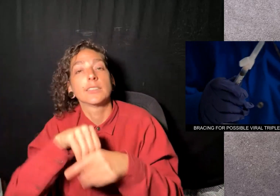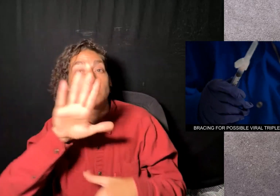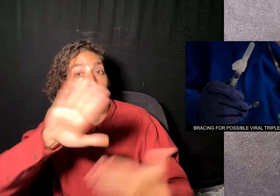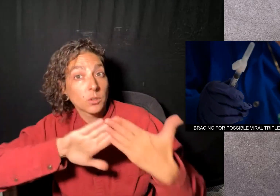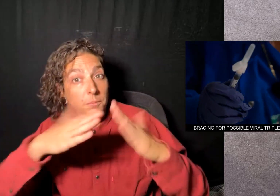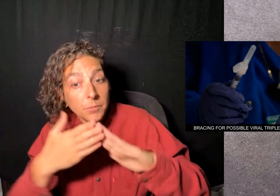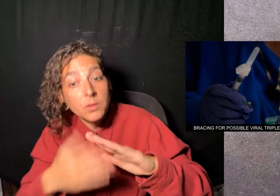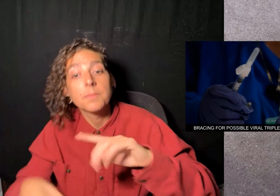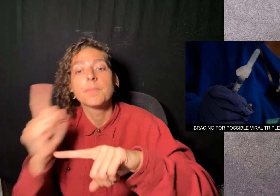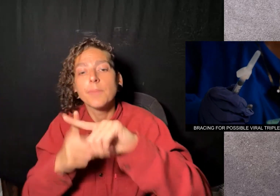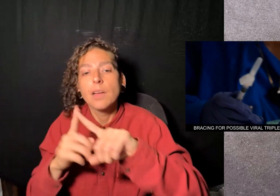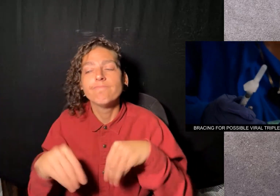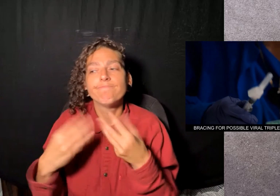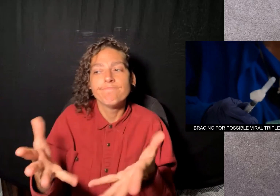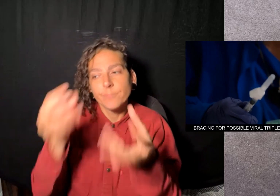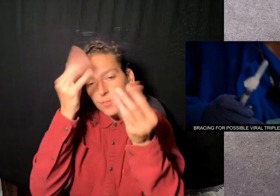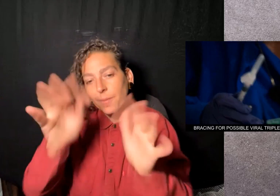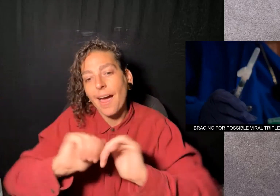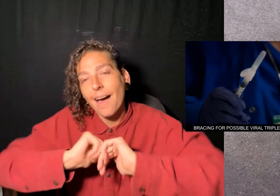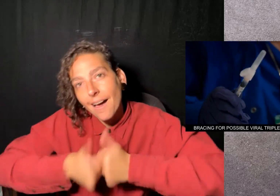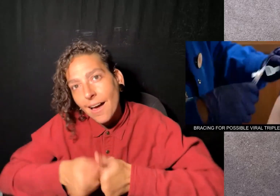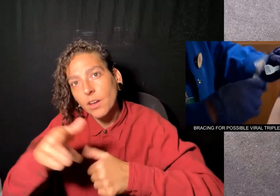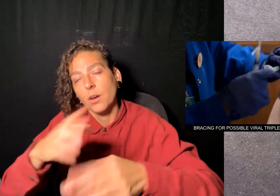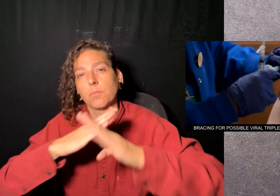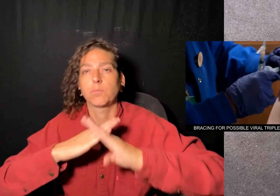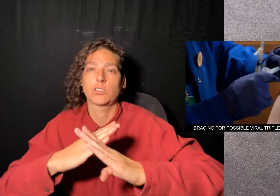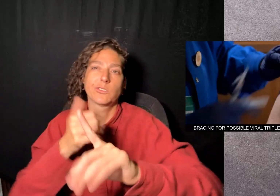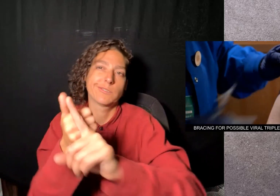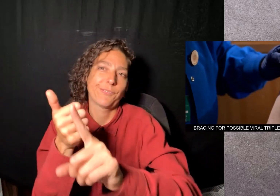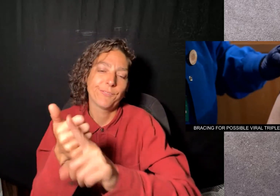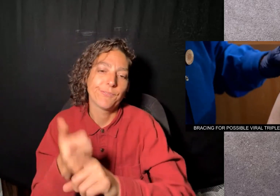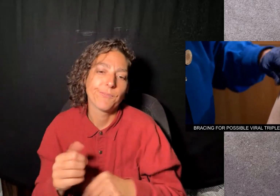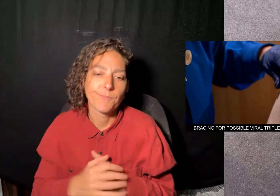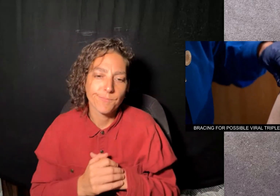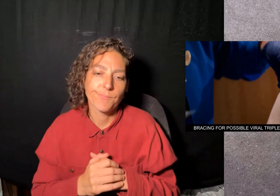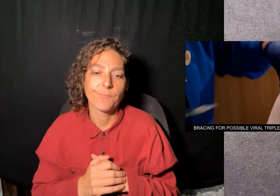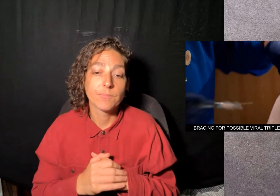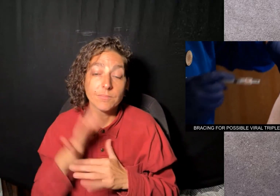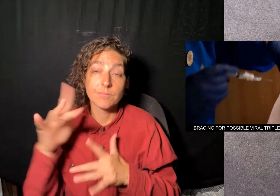the risk for illness in your community and providing information on how you can protect